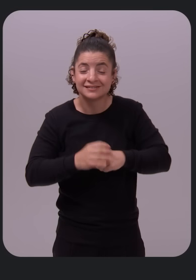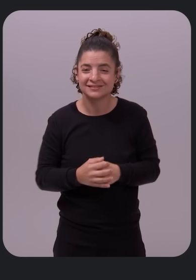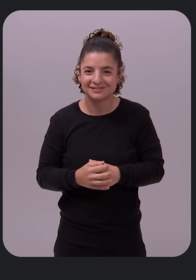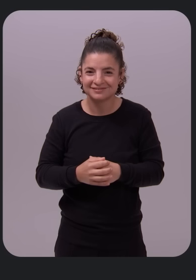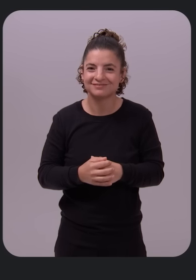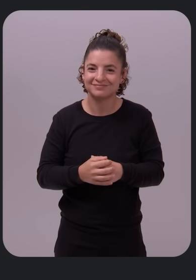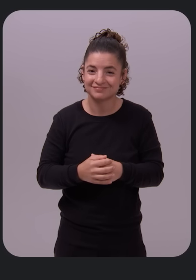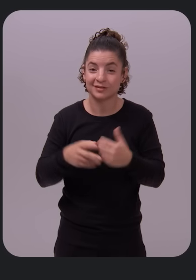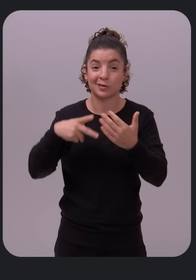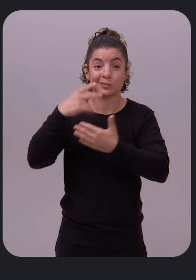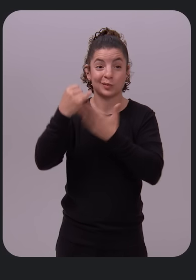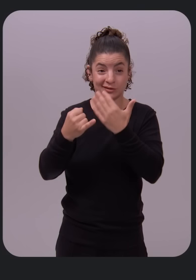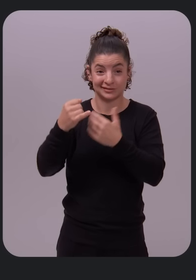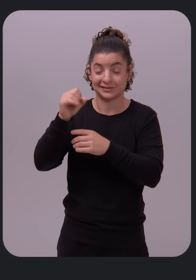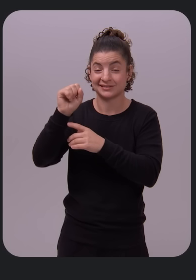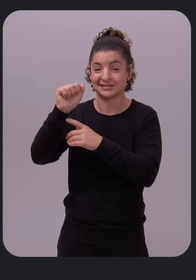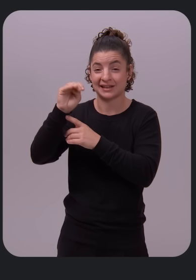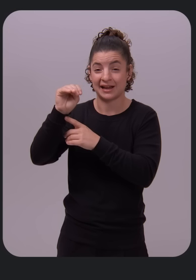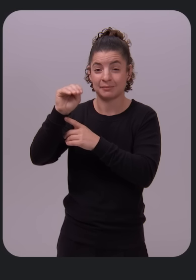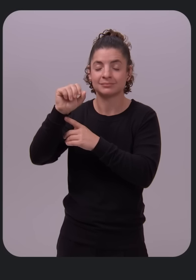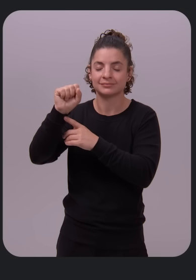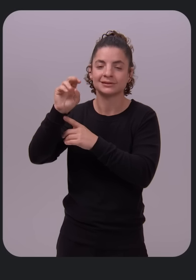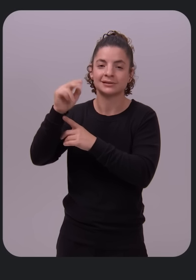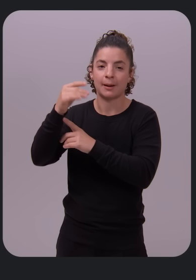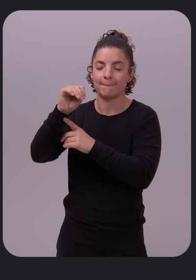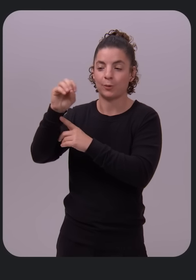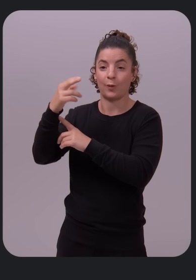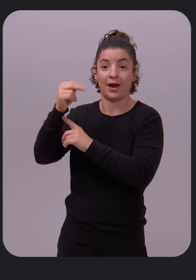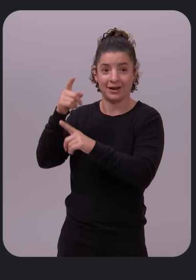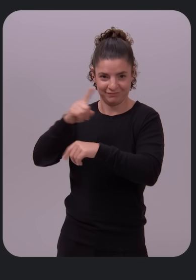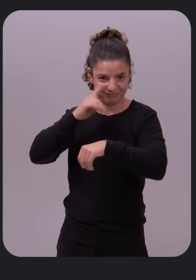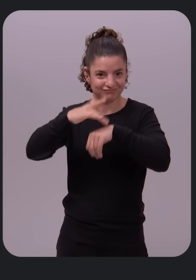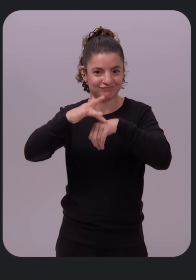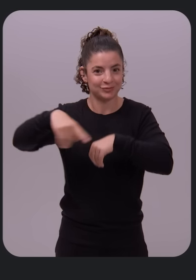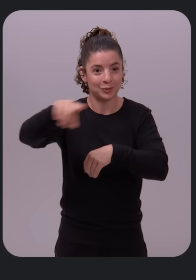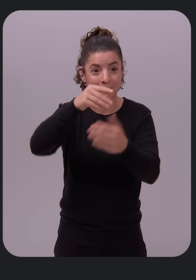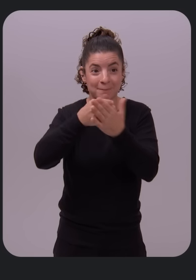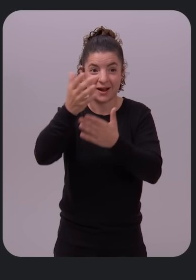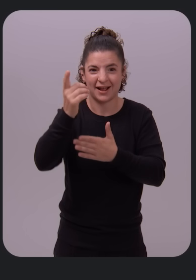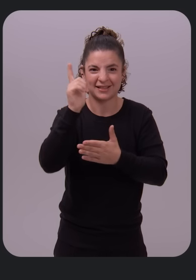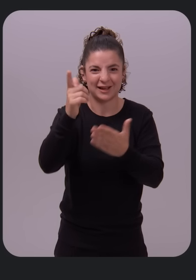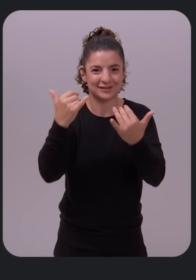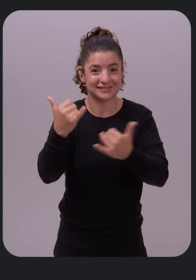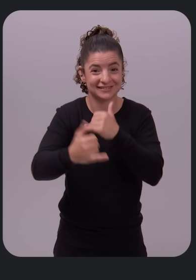Samsung's Project Moohan will be available for purchase later this year.